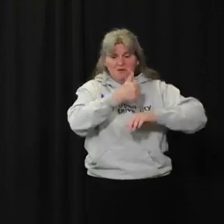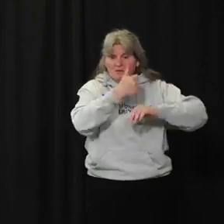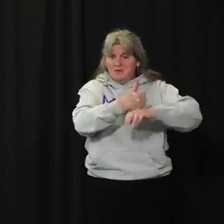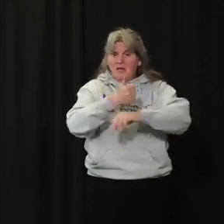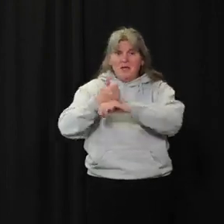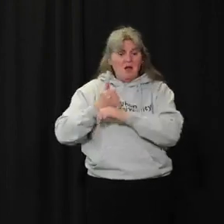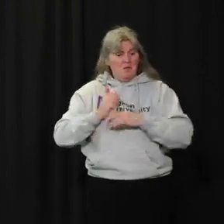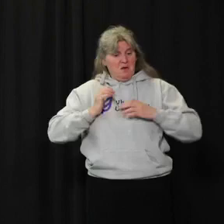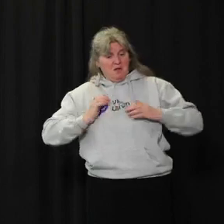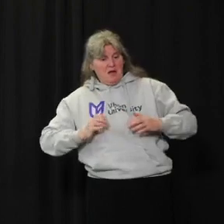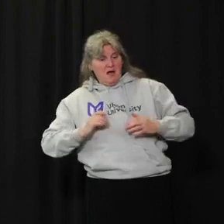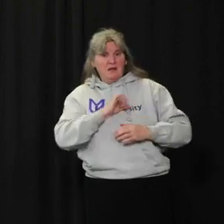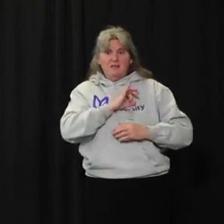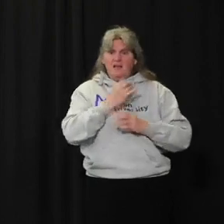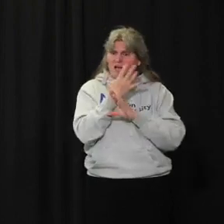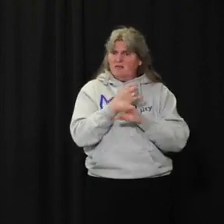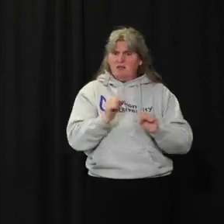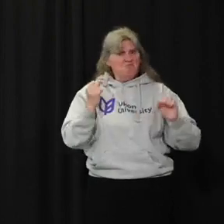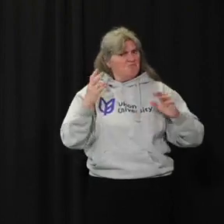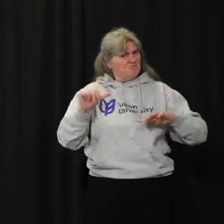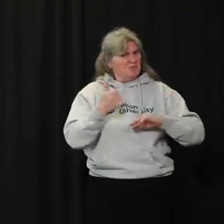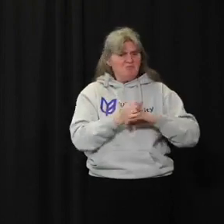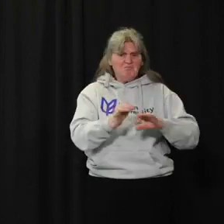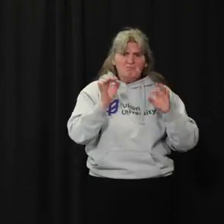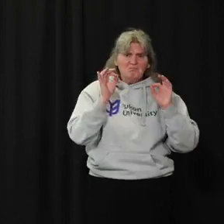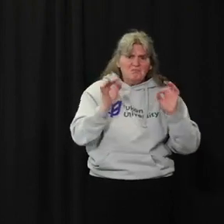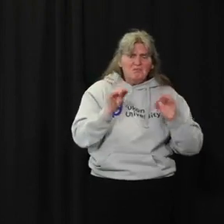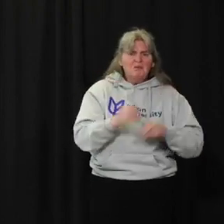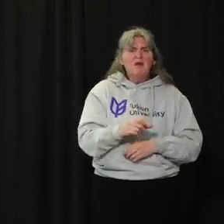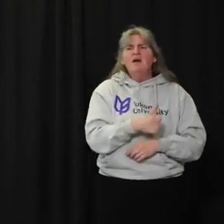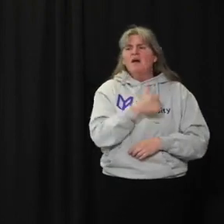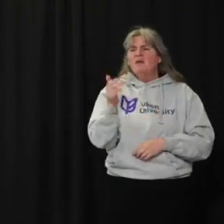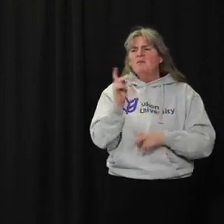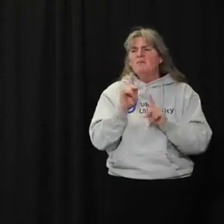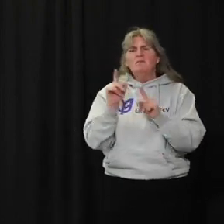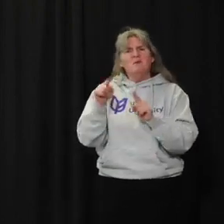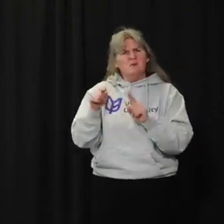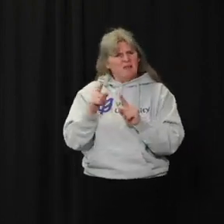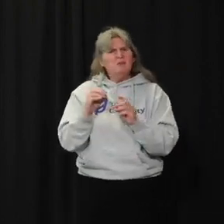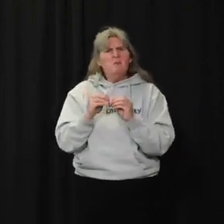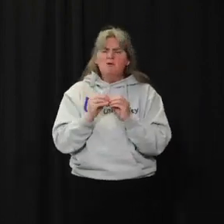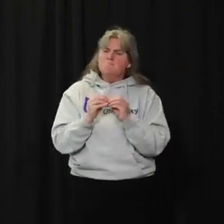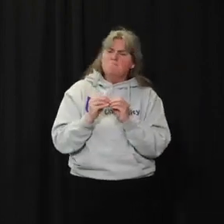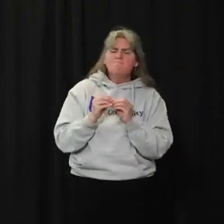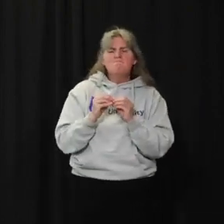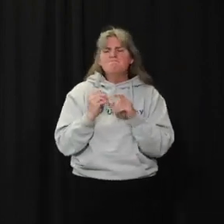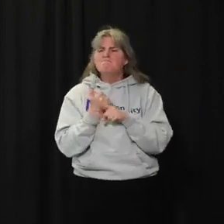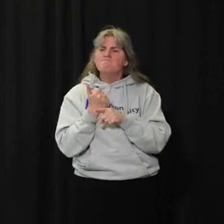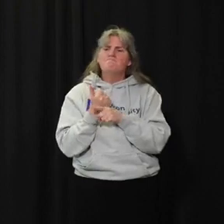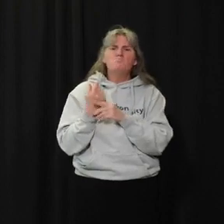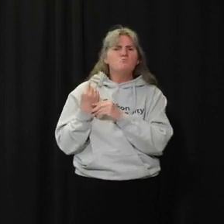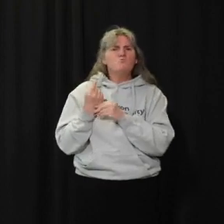place that keep their clients and their staff save. Some other people need to tighten their game up, and I